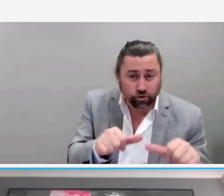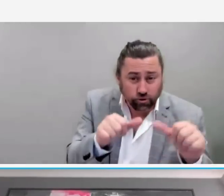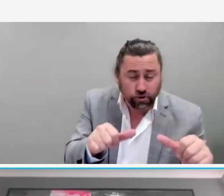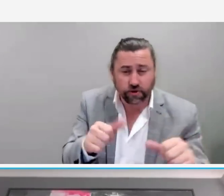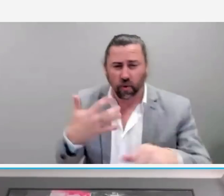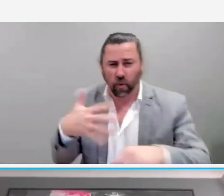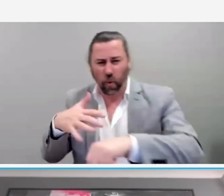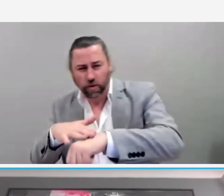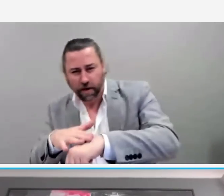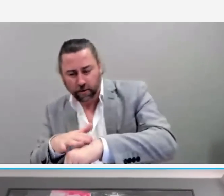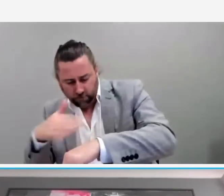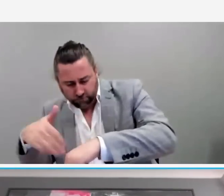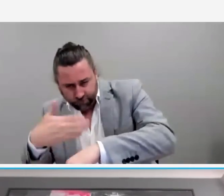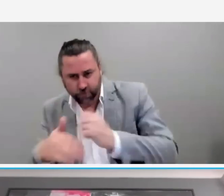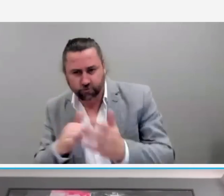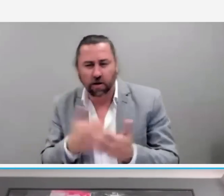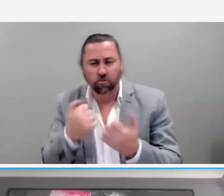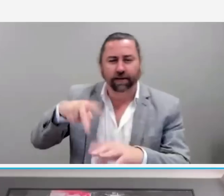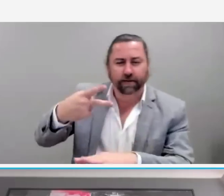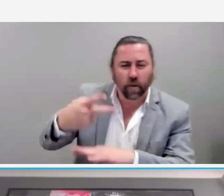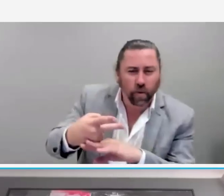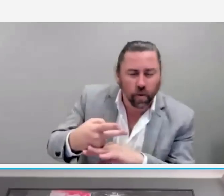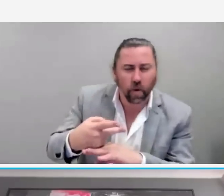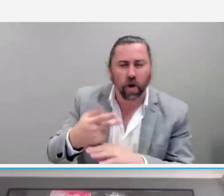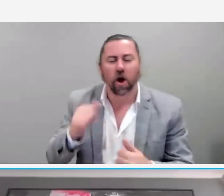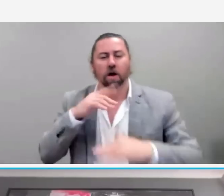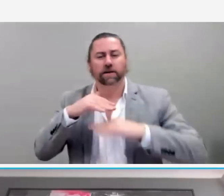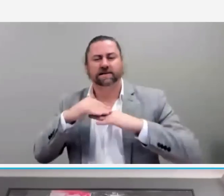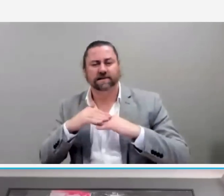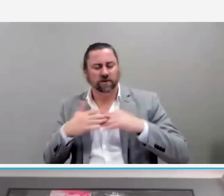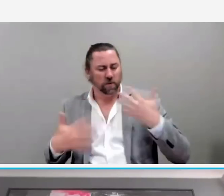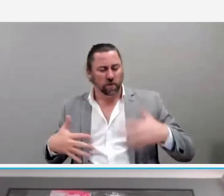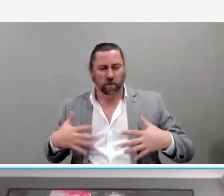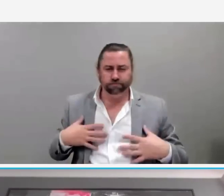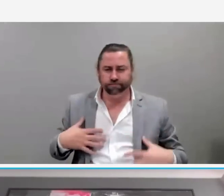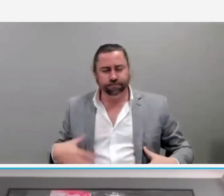continence care, falls prevention, mobility and infection control.